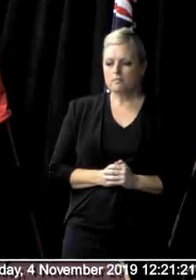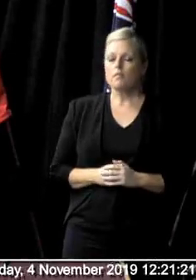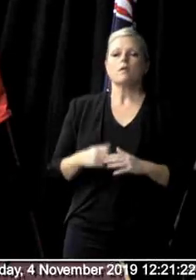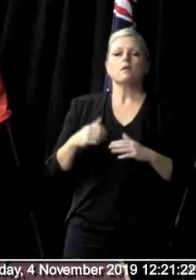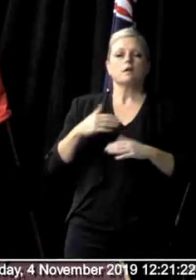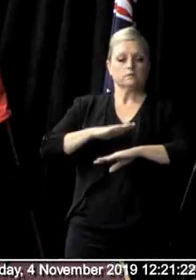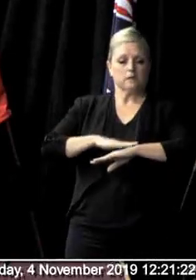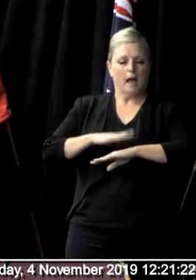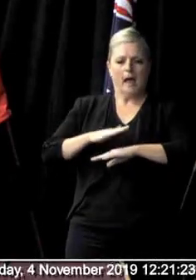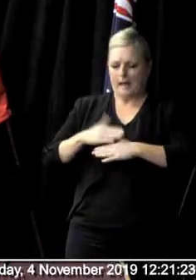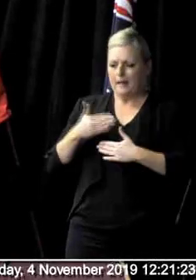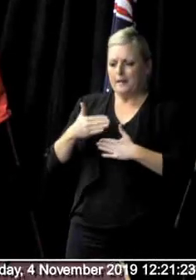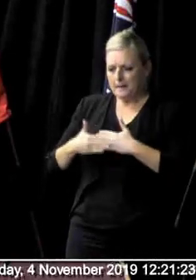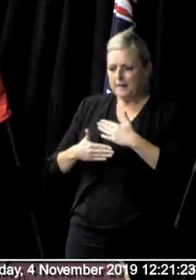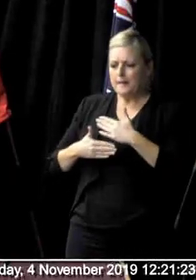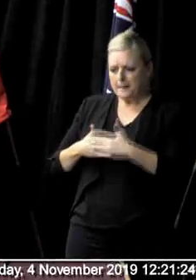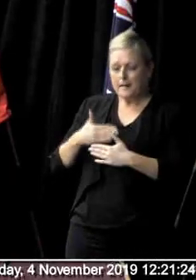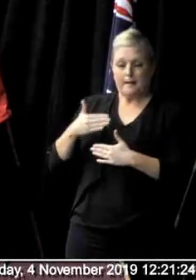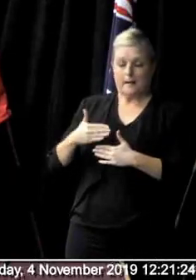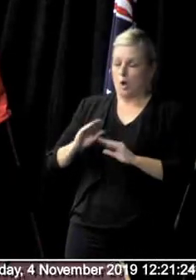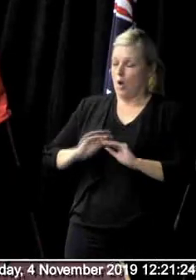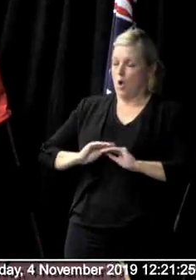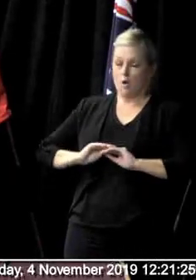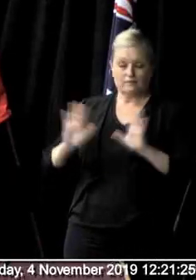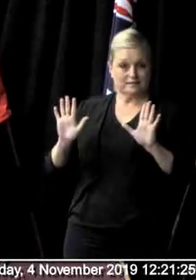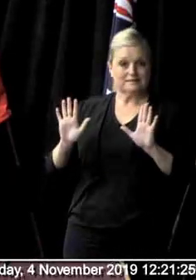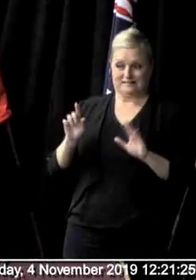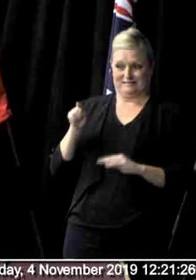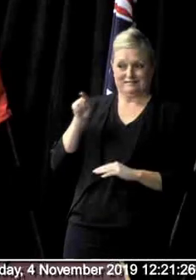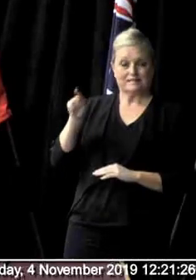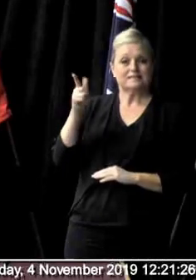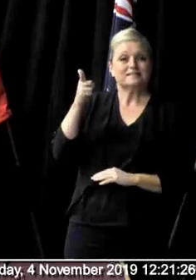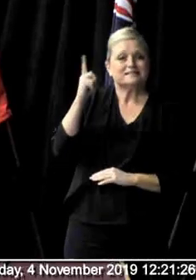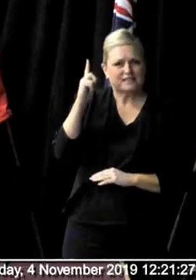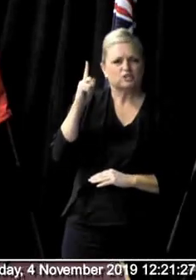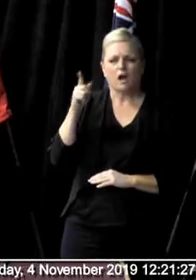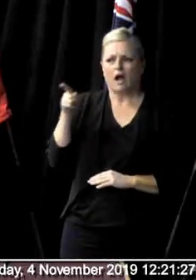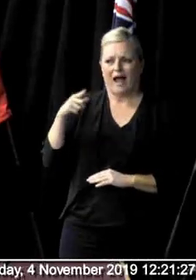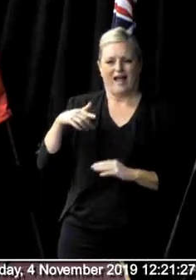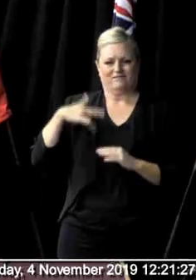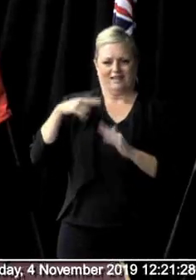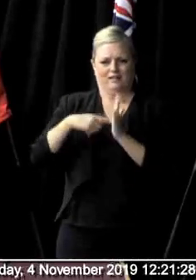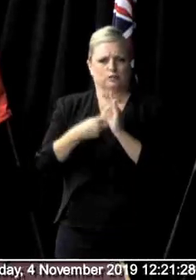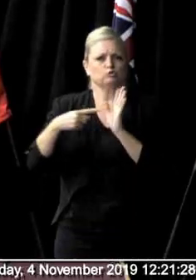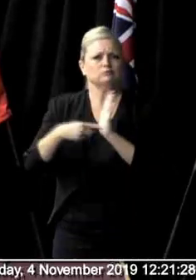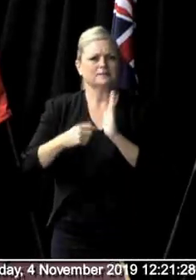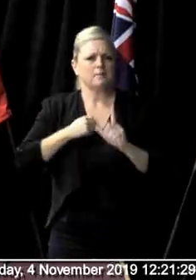was treating my daughter very differently to the other children in the classroom.